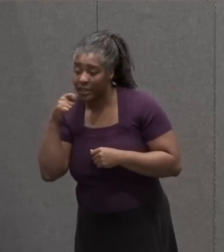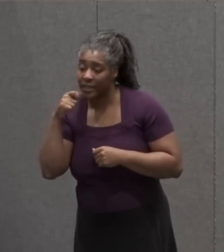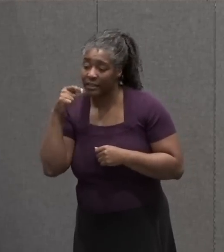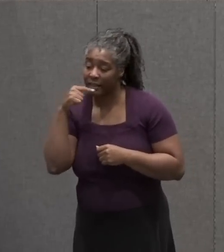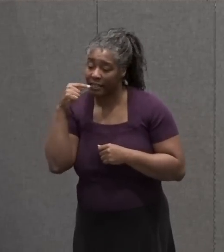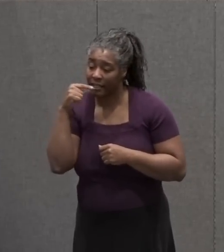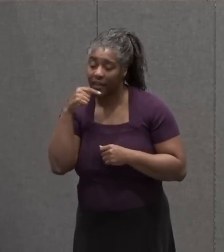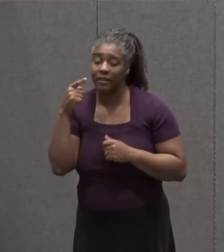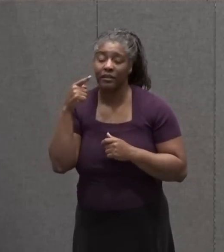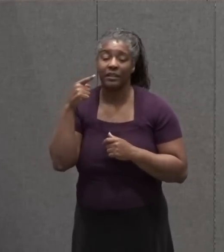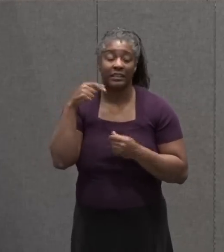remember power.